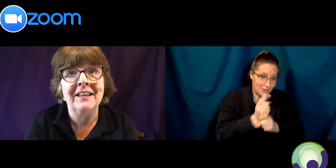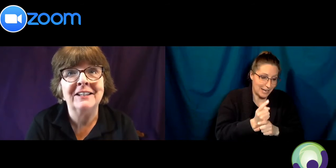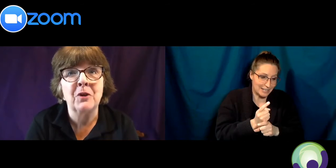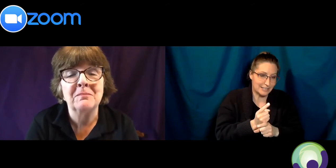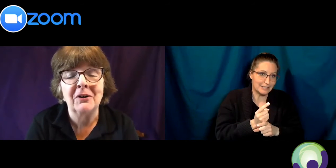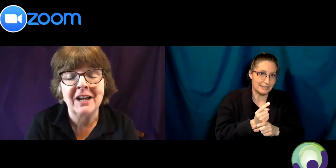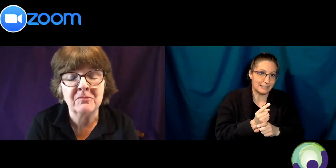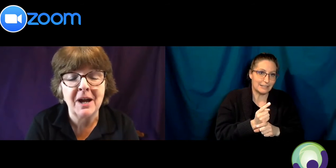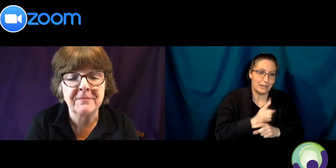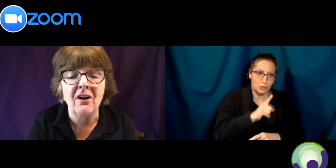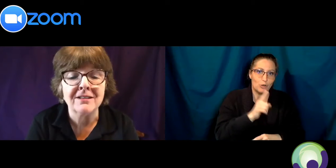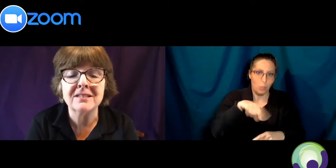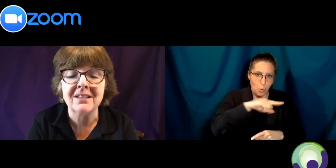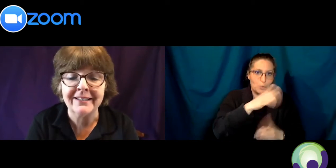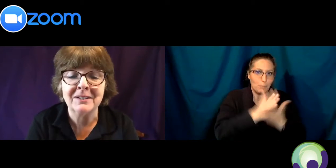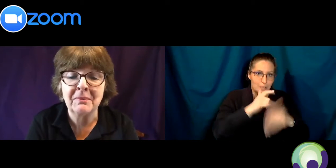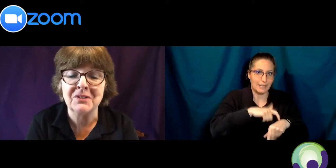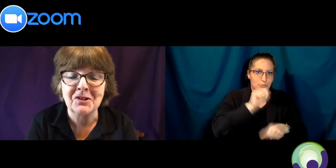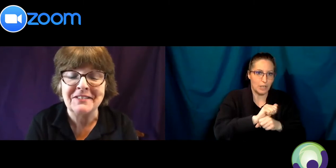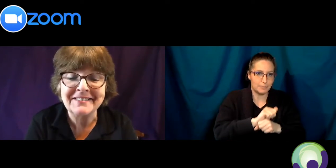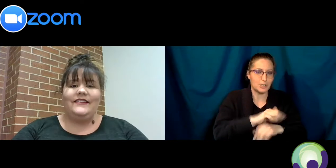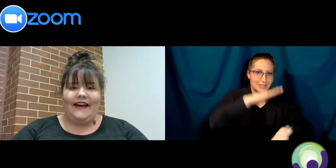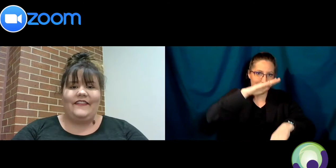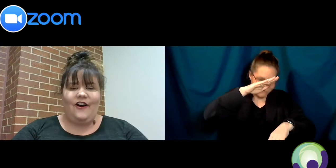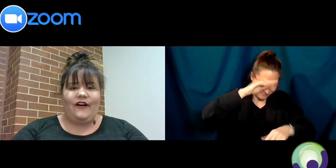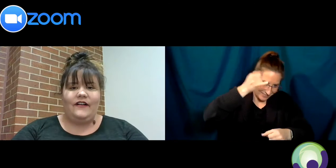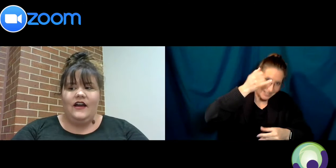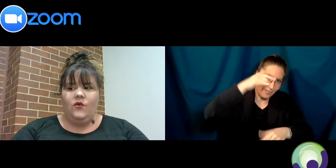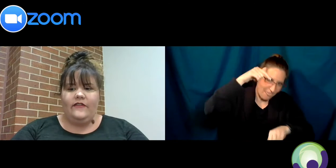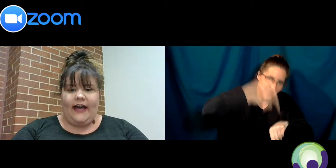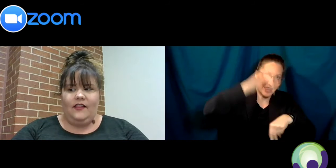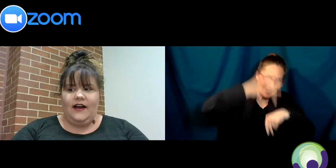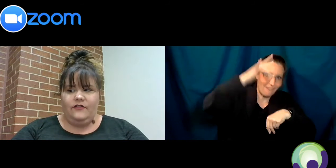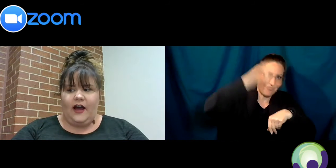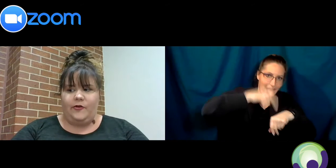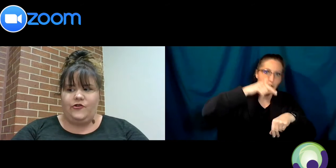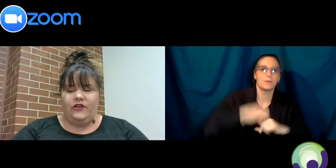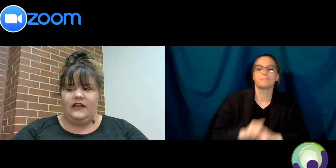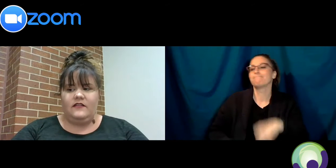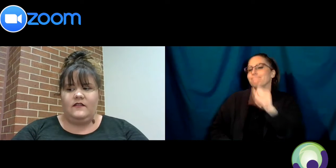of those part-time jobs are on-site positions. Justine: Yeah they are. We've had a lot of opportunities